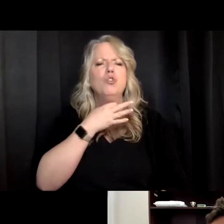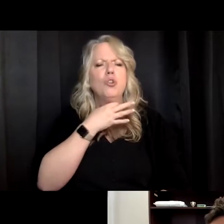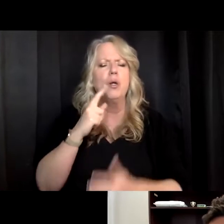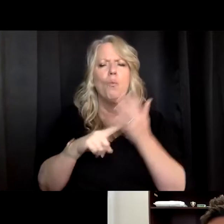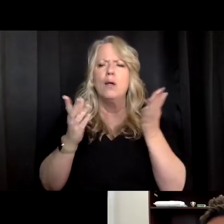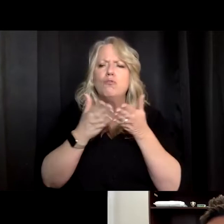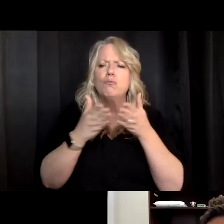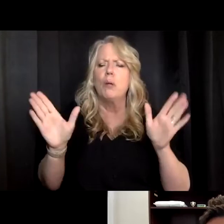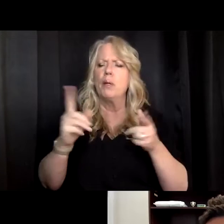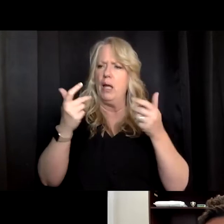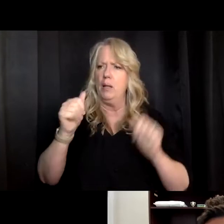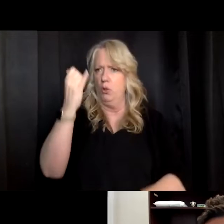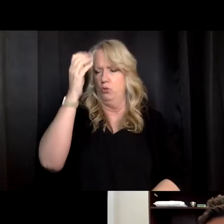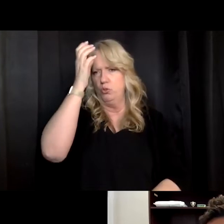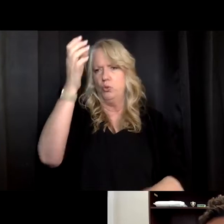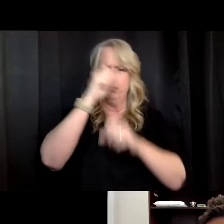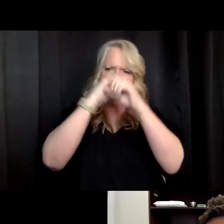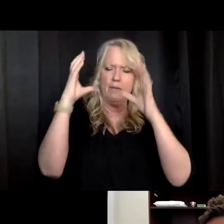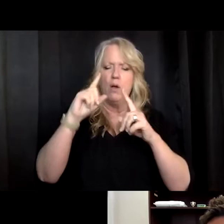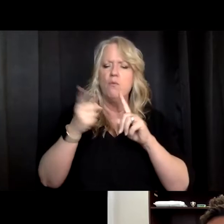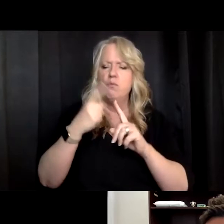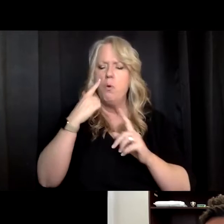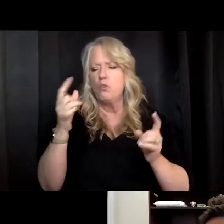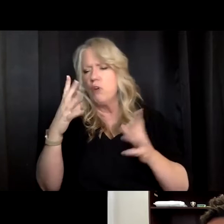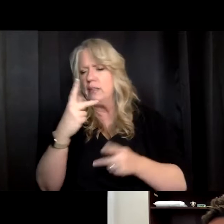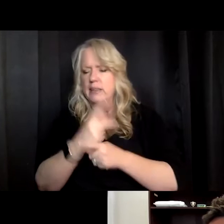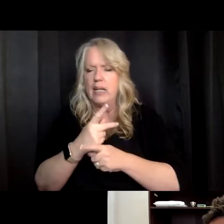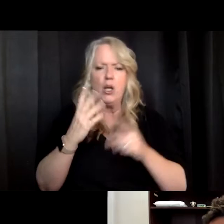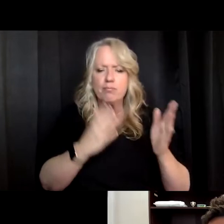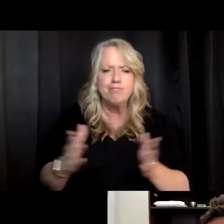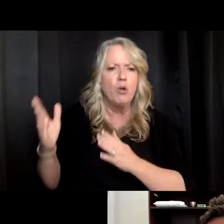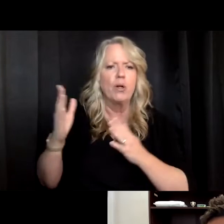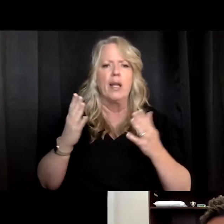MAYBE TO GET THINGS START